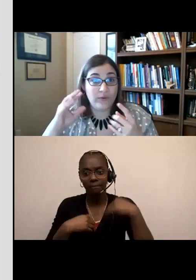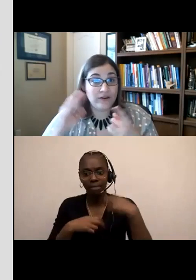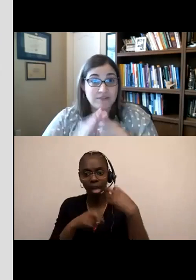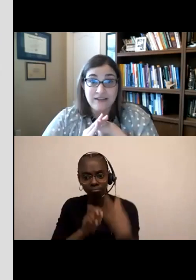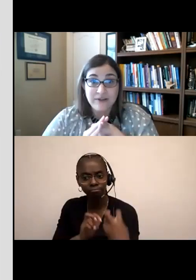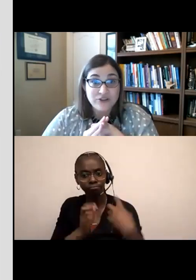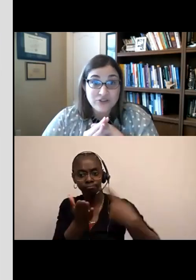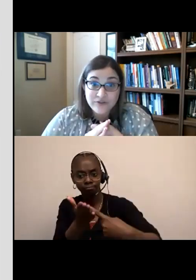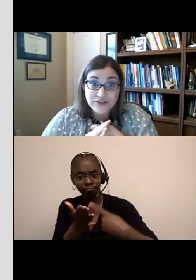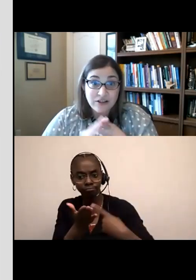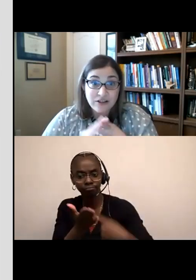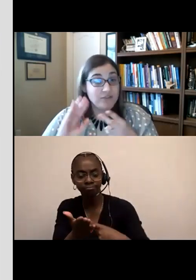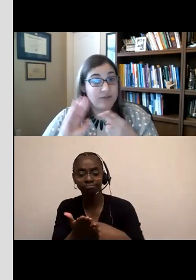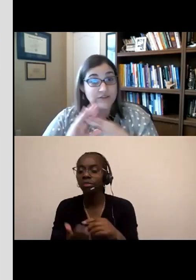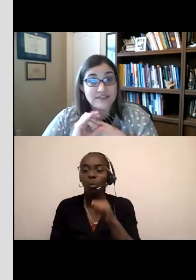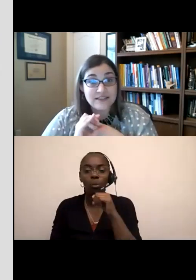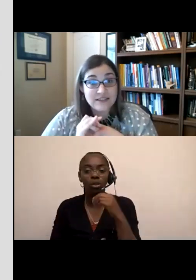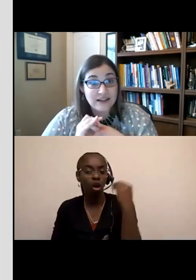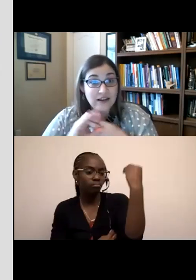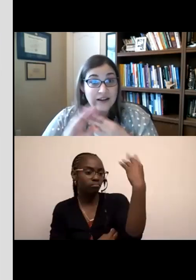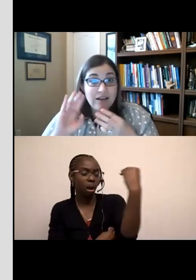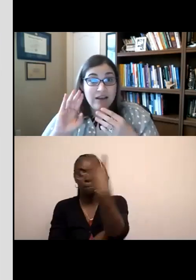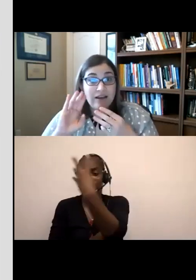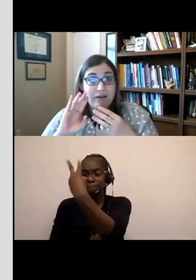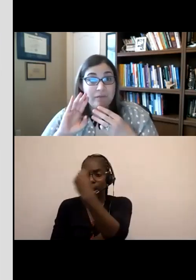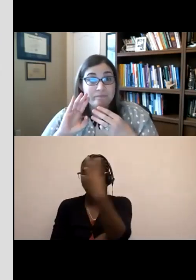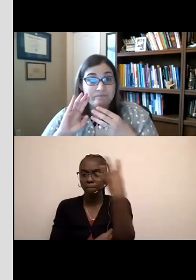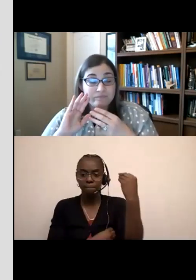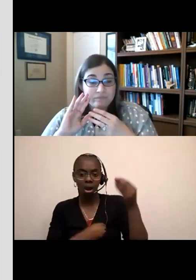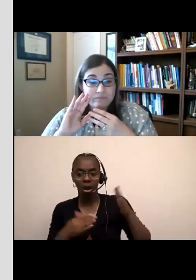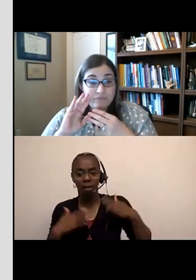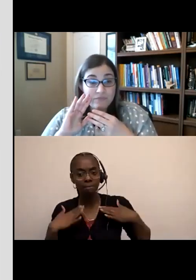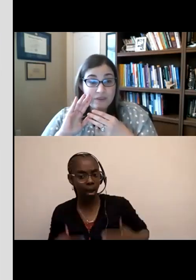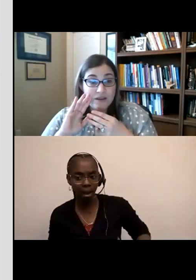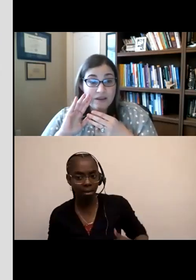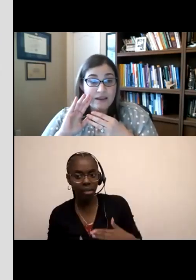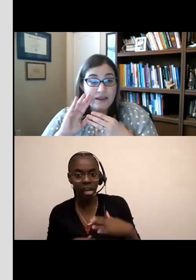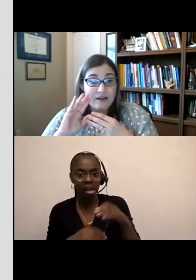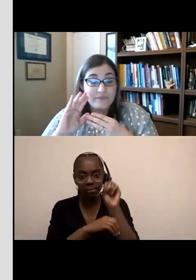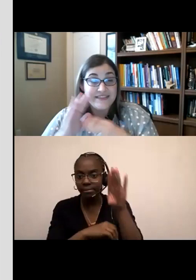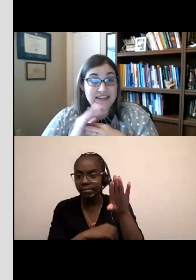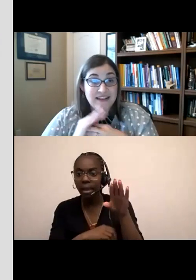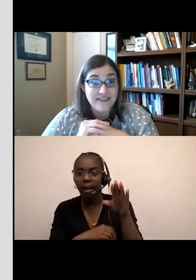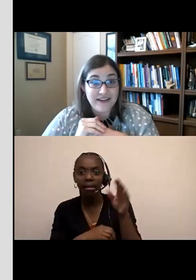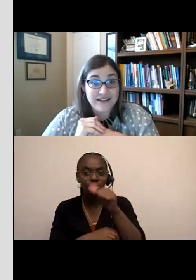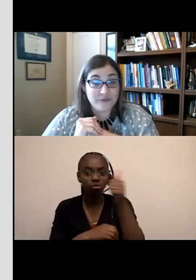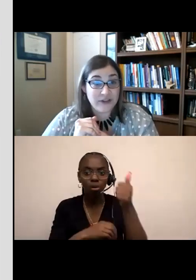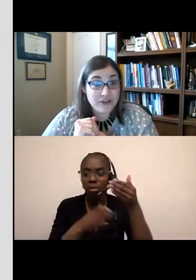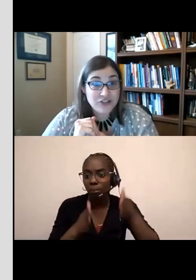WE DON'T TAKE PICTURE OF OURSELVES WE DON'T SEND IT, SETTING GUIDELINES FOR VIDEO